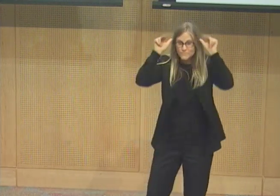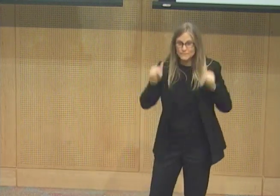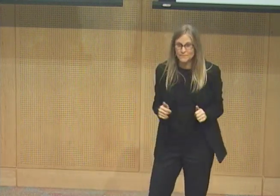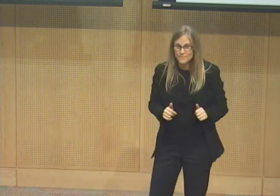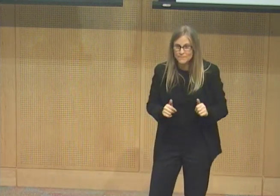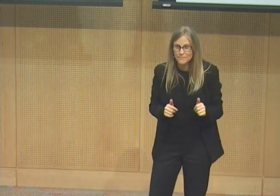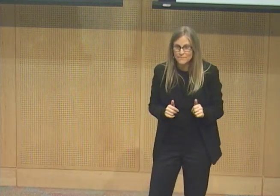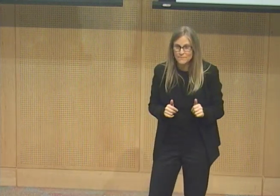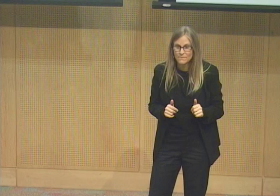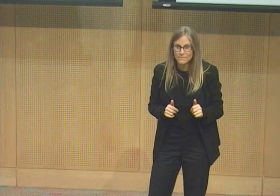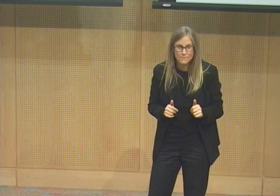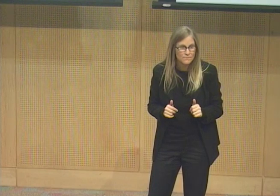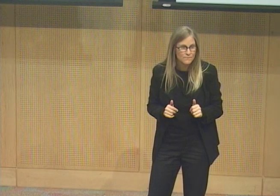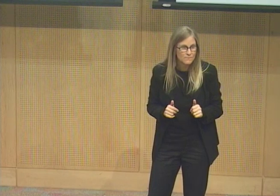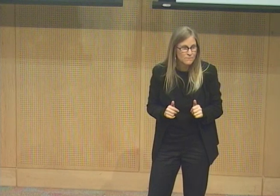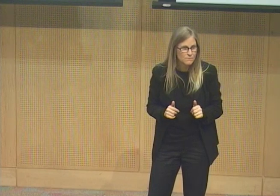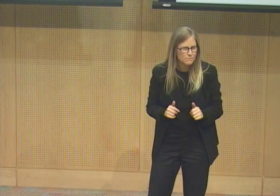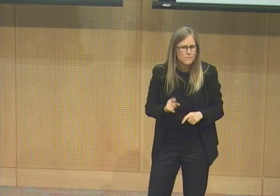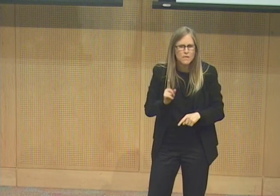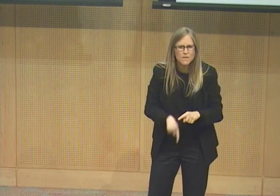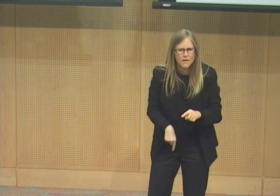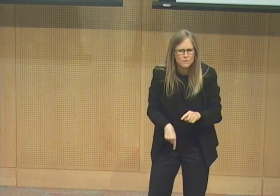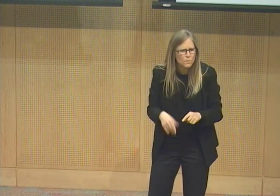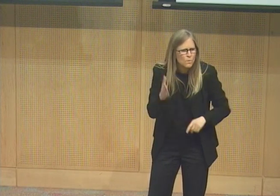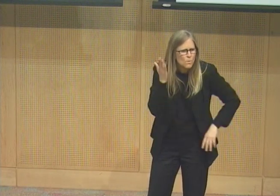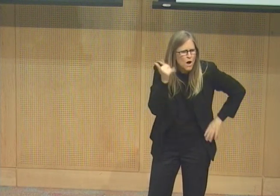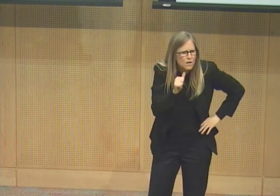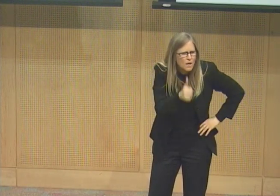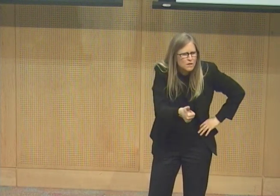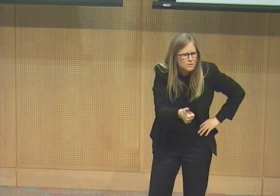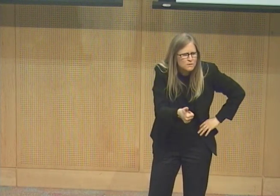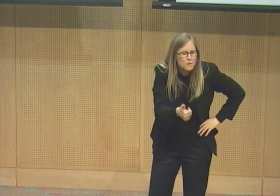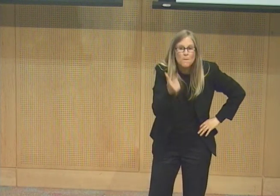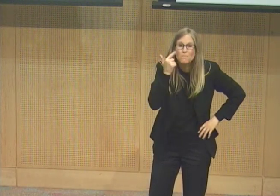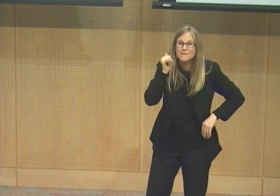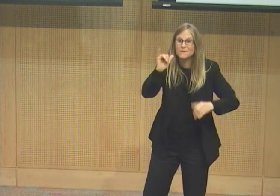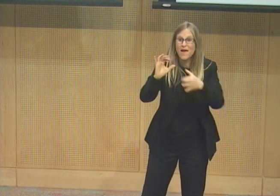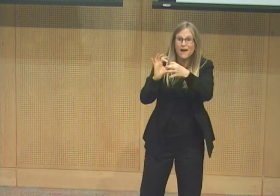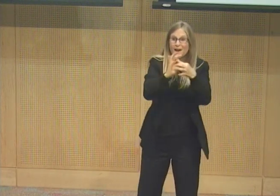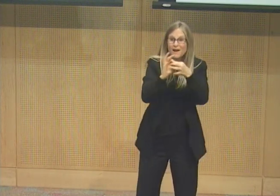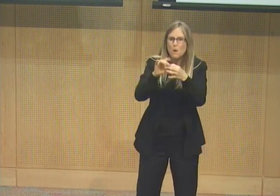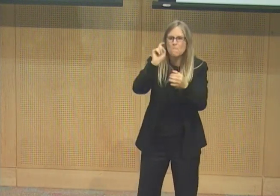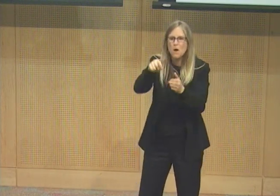Now, can you ride into the sunset and then jump on your horse? You can't do that. Why can you not do that?